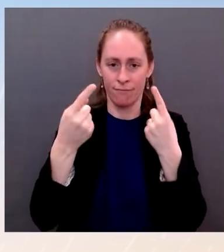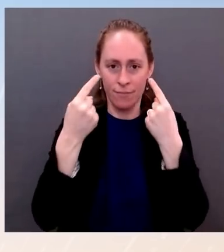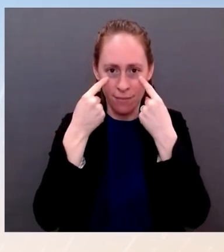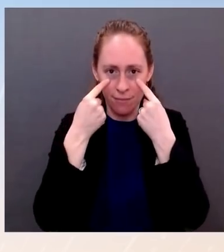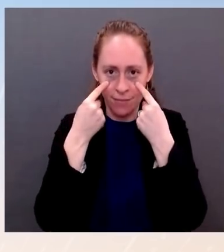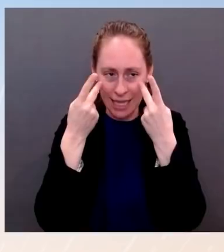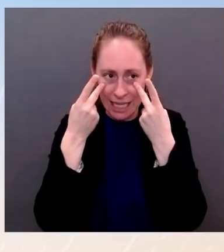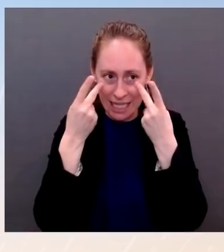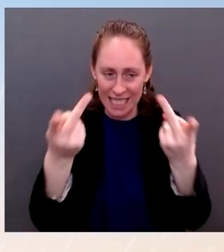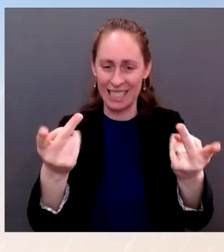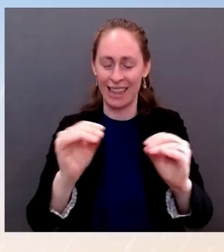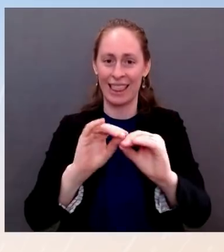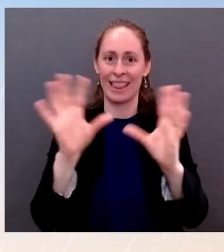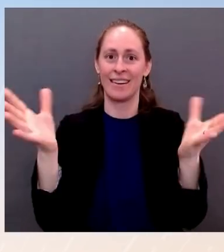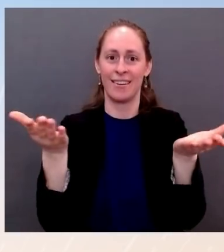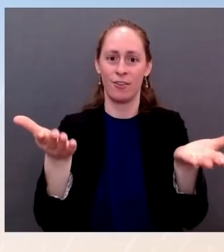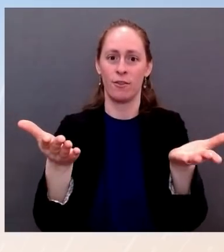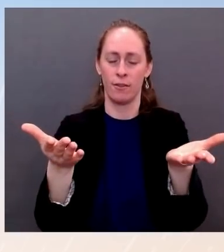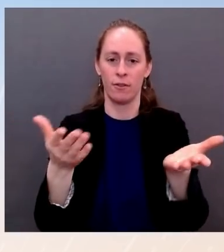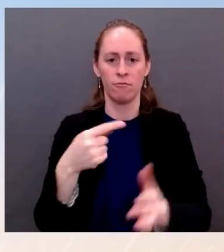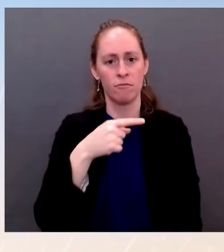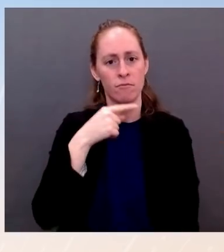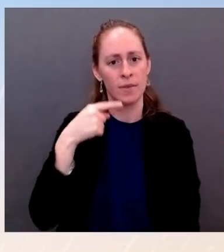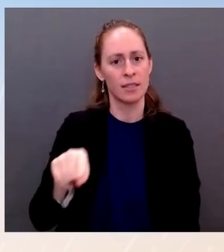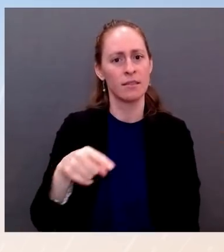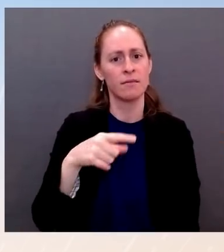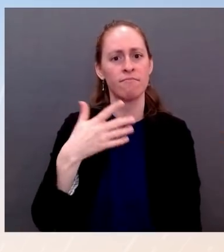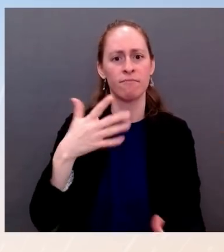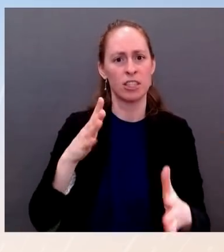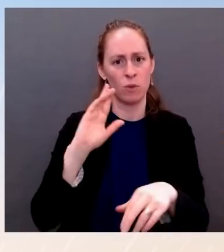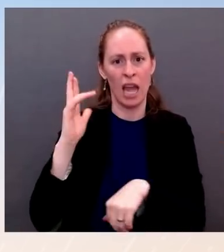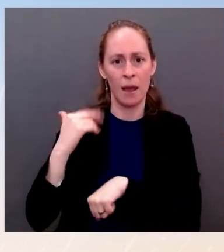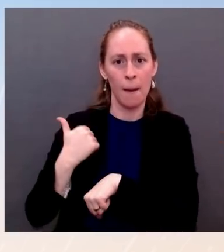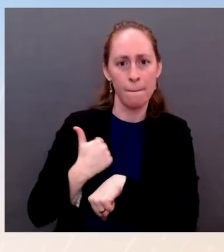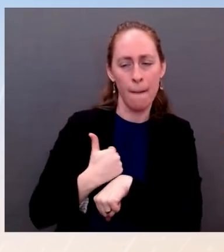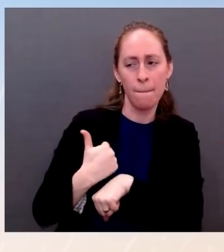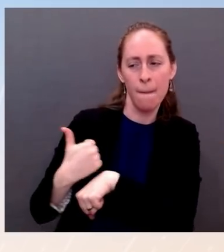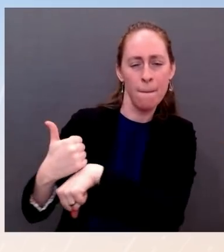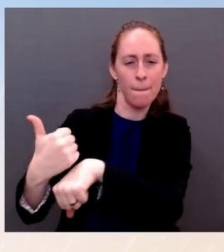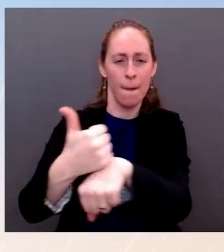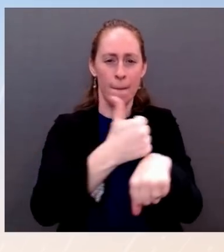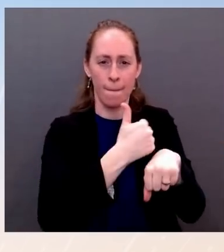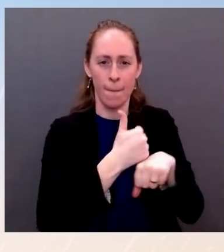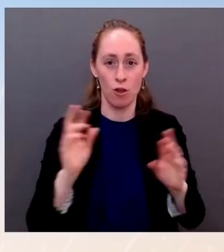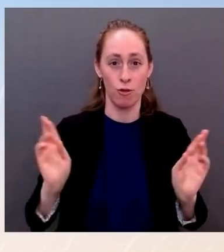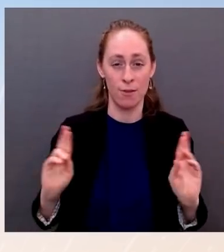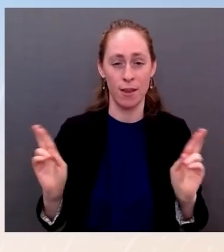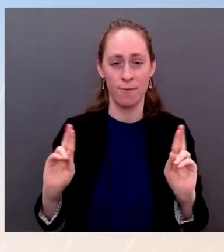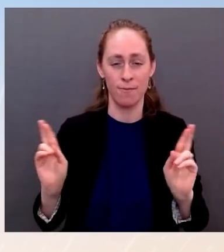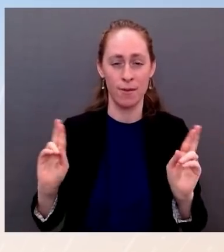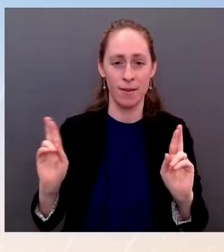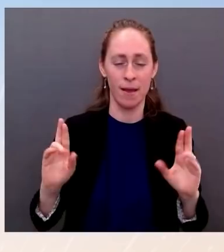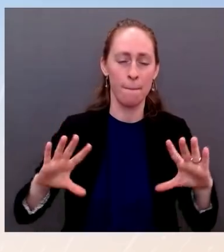to conduct a massive military operation against Ukraine, should they choose to do so. And then, finally, I would just say: